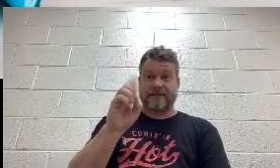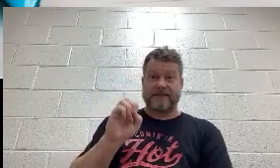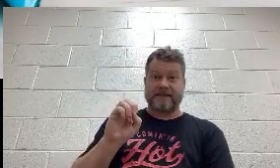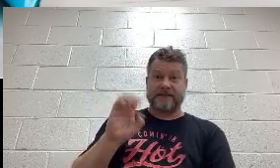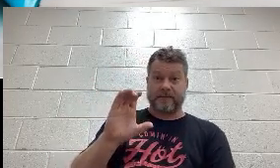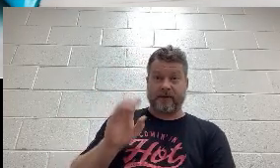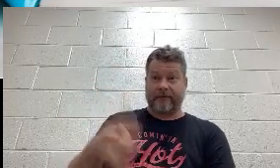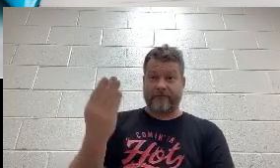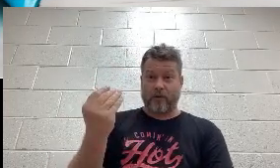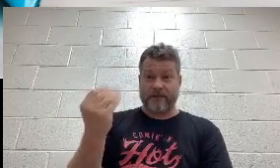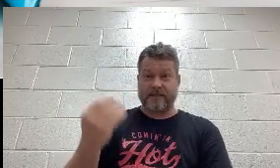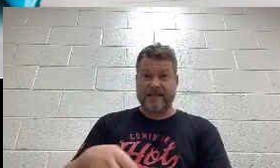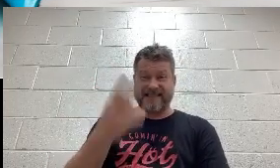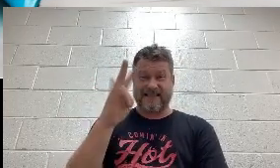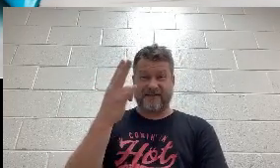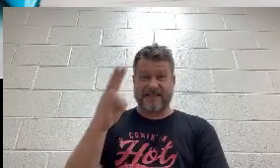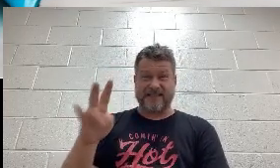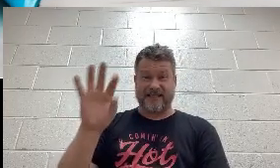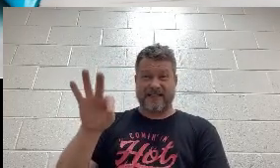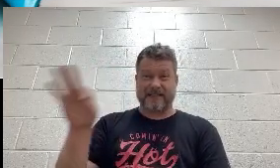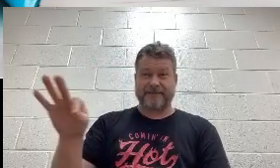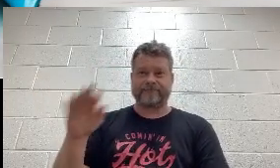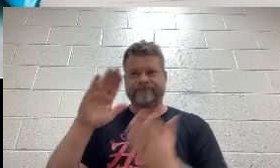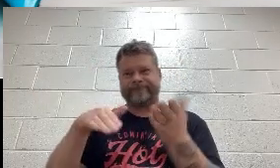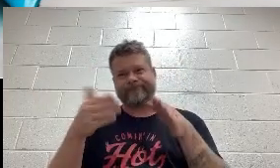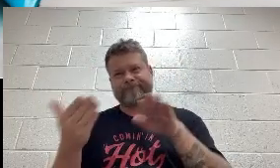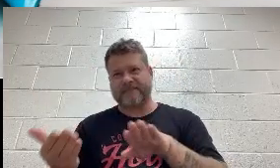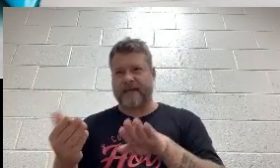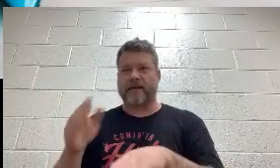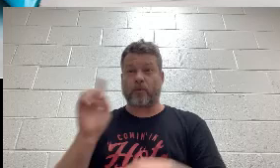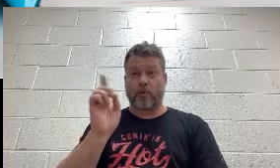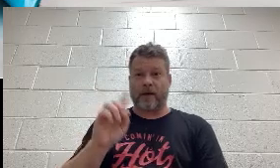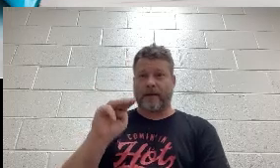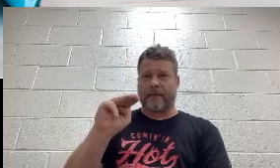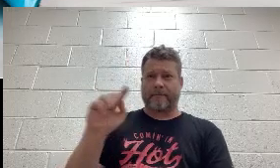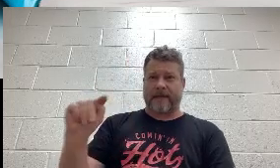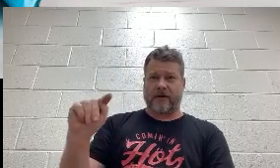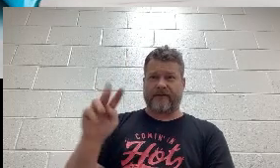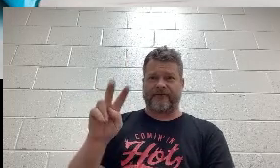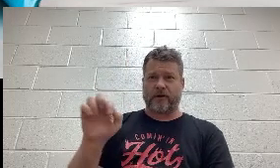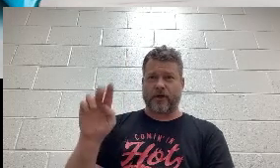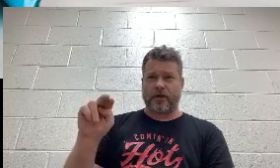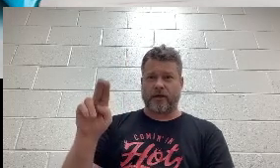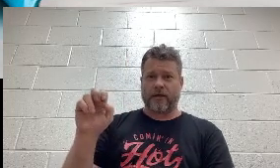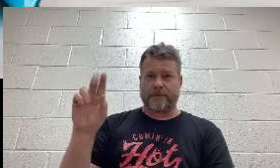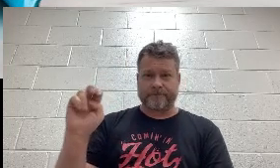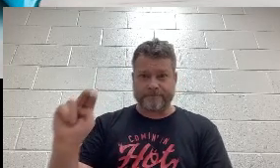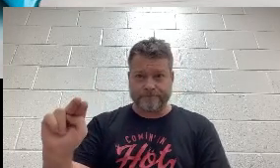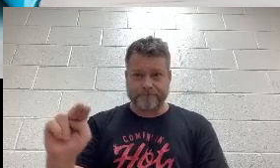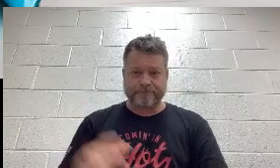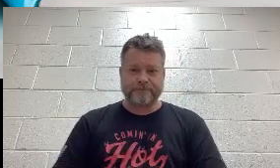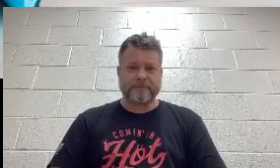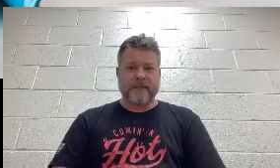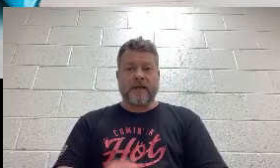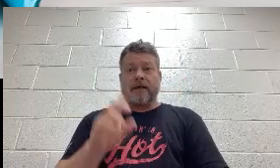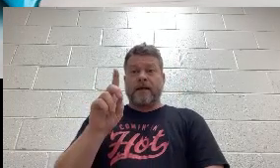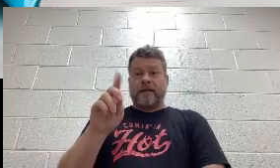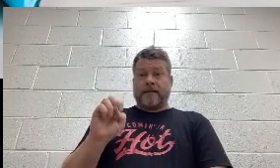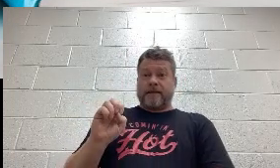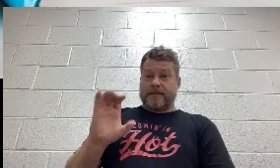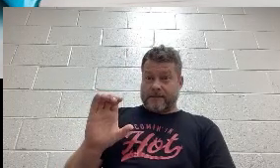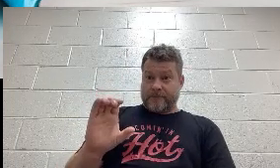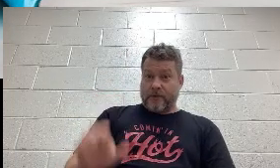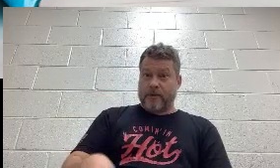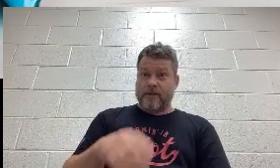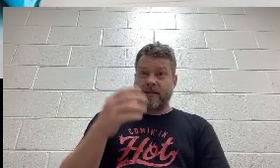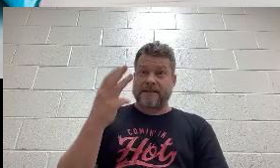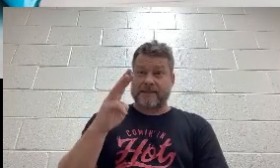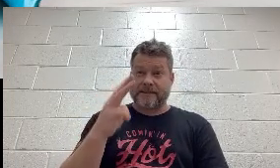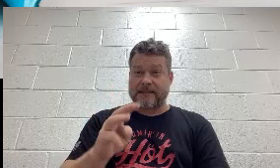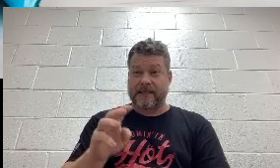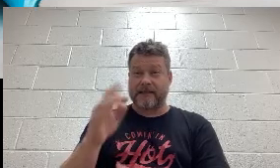1799 George Washington died at Mount Vernon. Additionally on December 16th, 1835 a massive